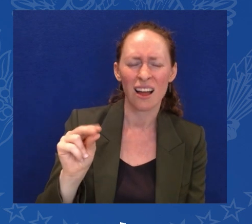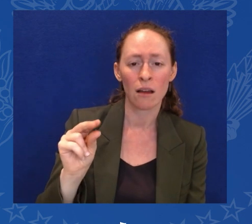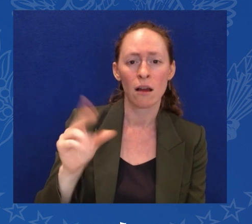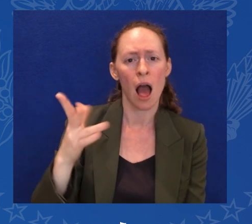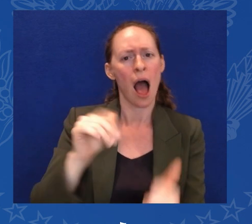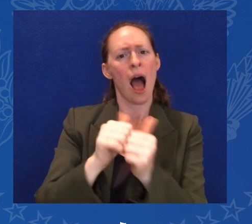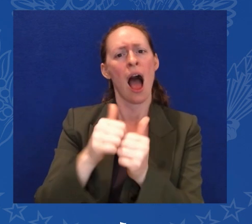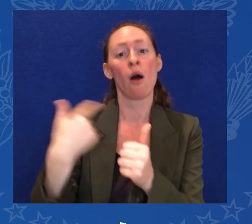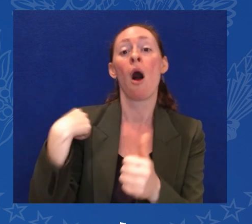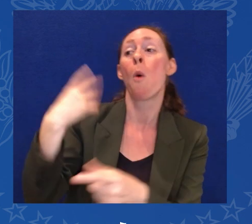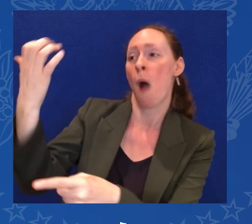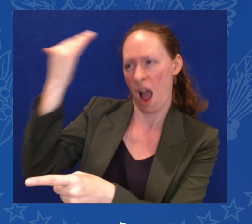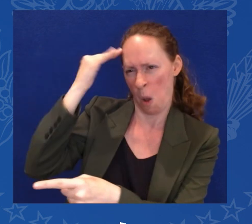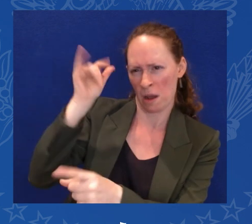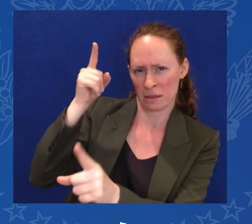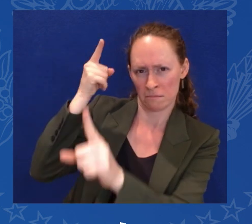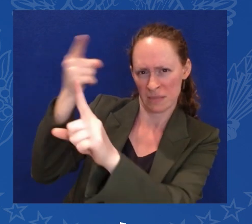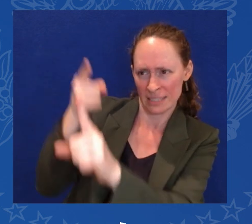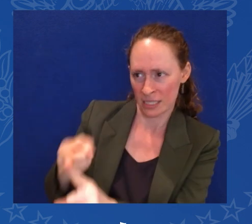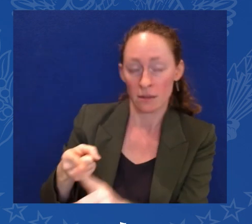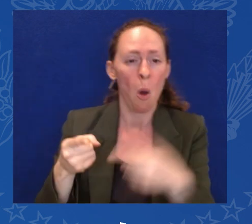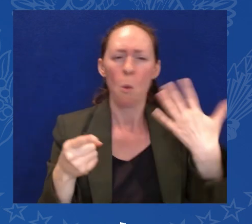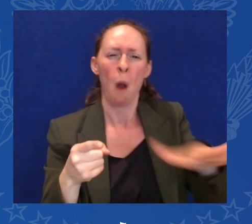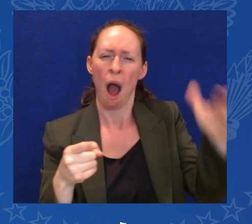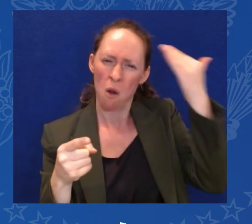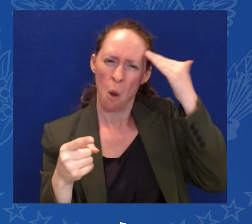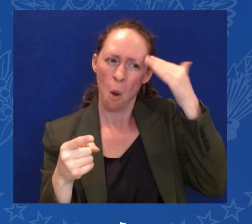the good, the bad, the truth of who we are as a nation.